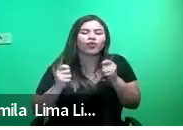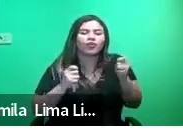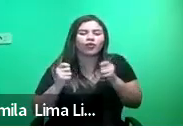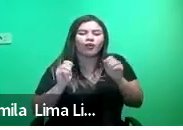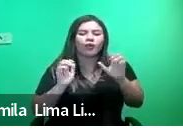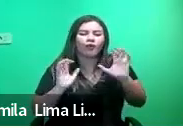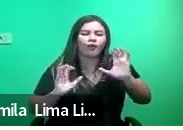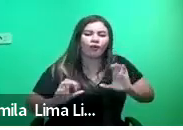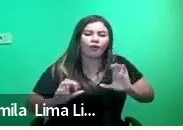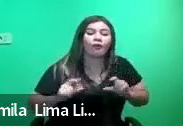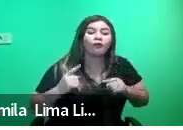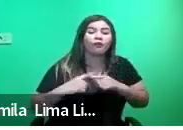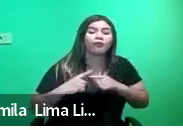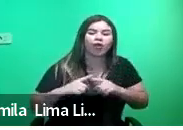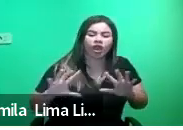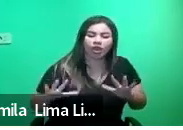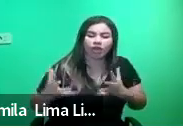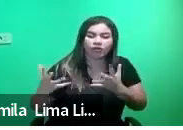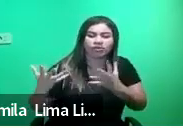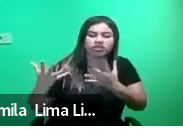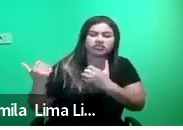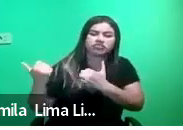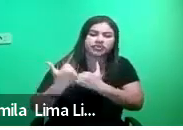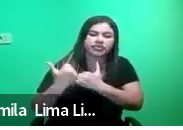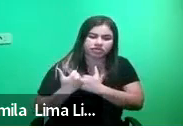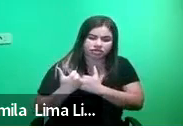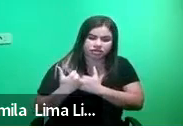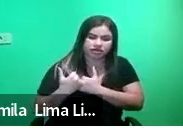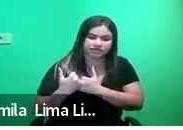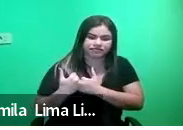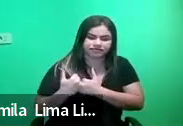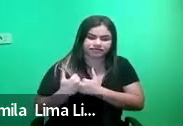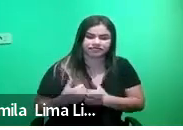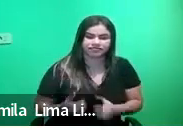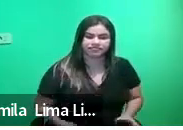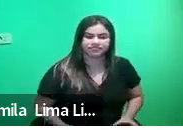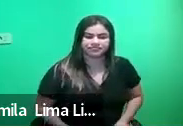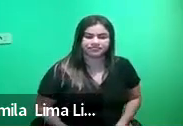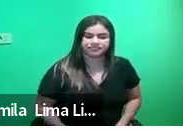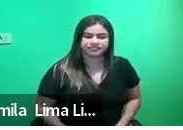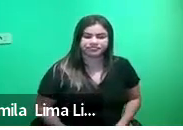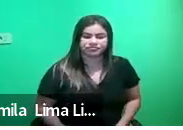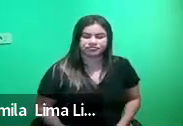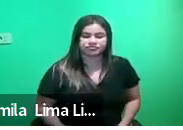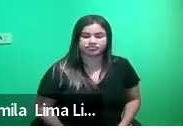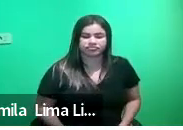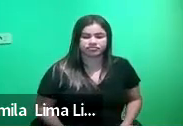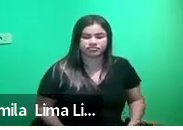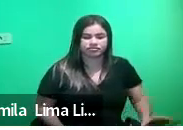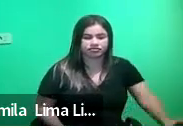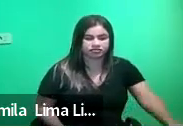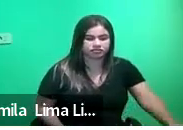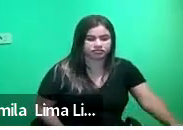an option auxiliary stimulus. Oh, no auxiliary stimulus on auxiliary stimulus on auxiliary motive This is an ordinary, everyday